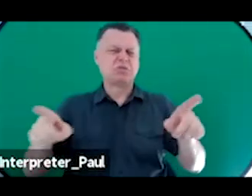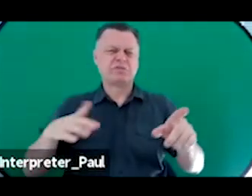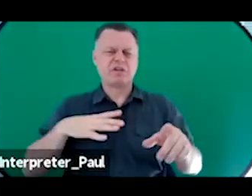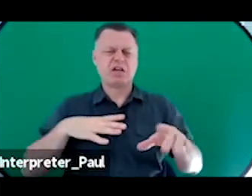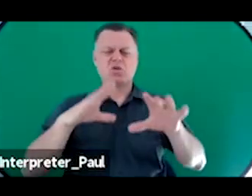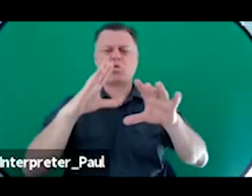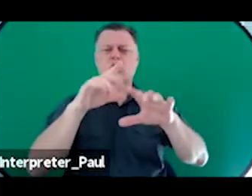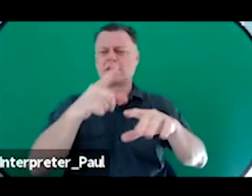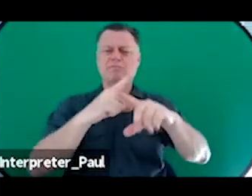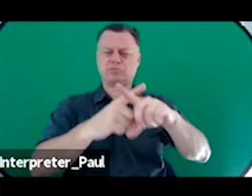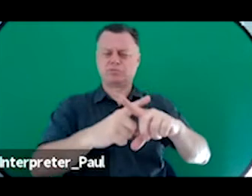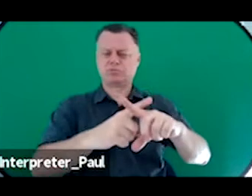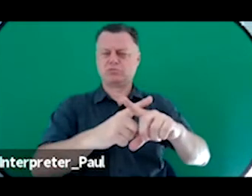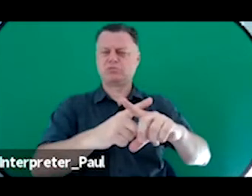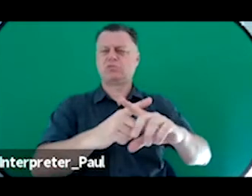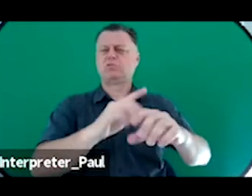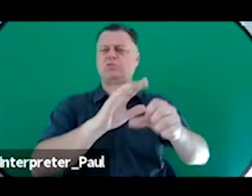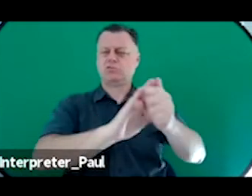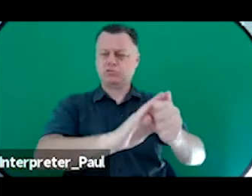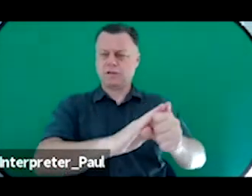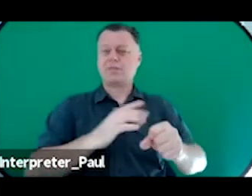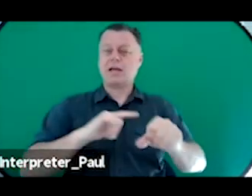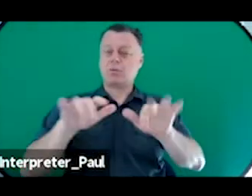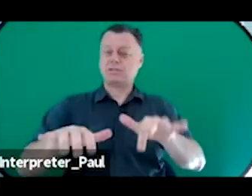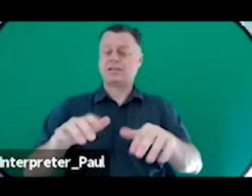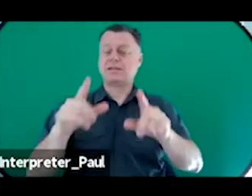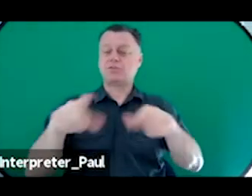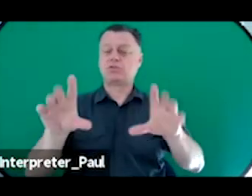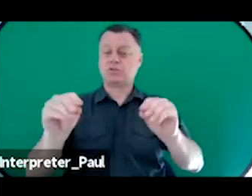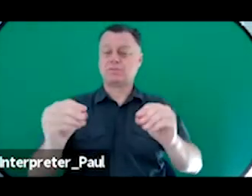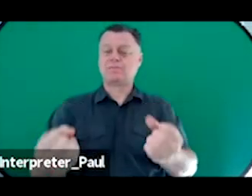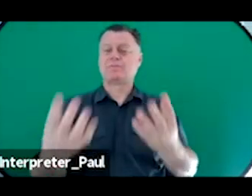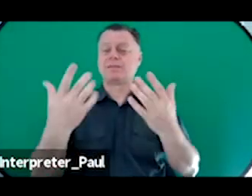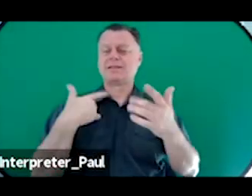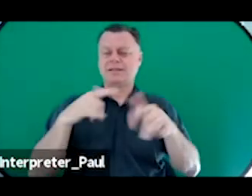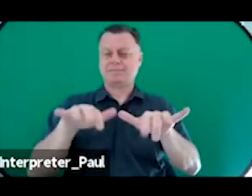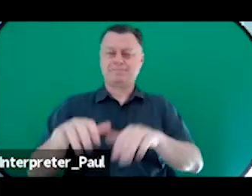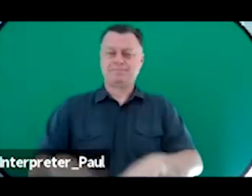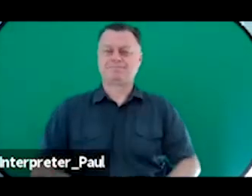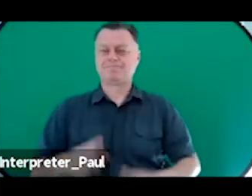will be stopping into the chat as well. Pardon me for just a moment. Let's get two minutes.